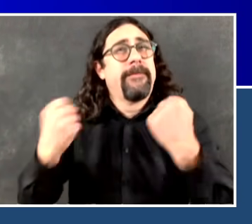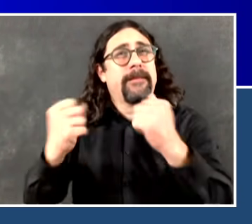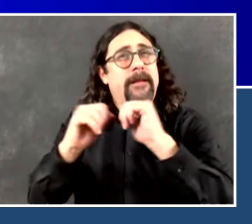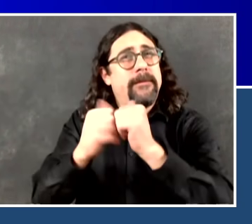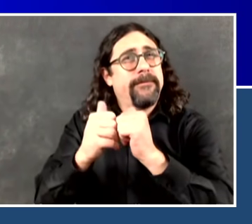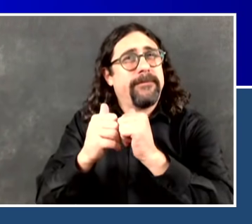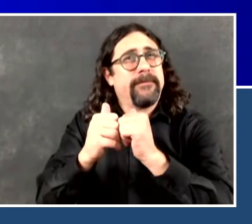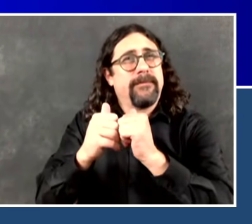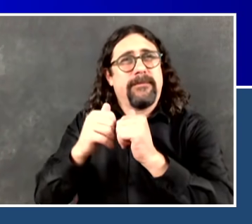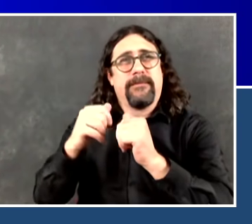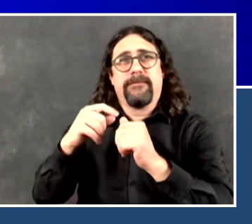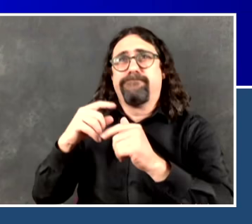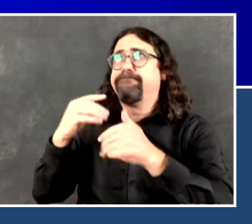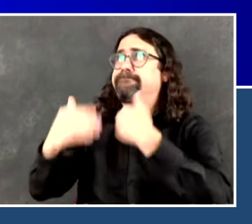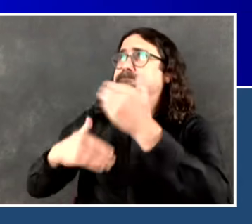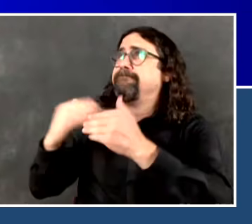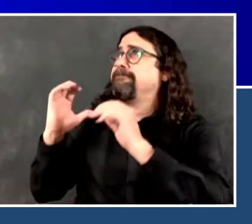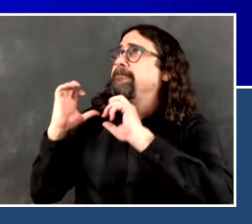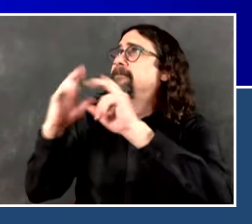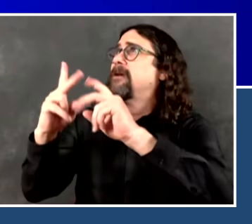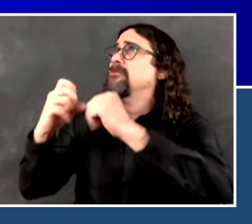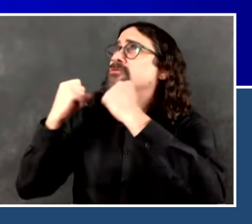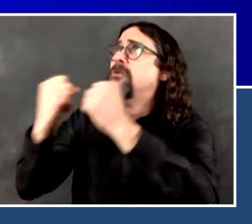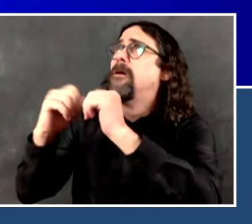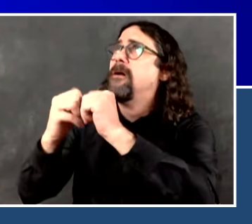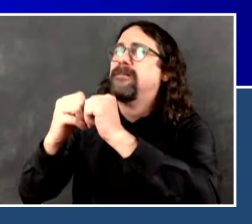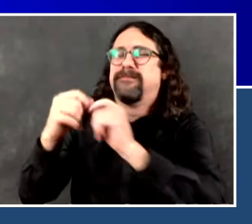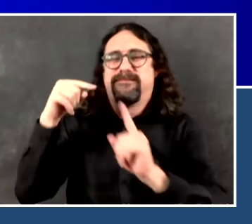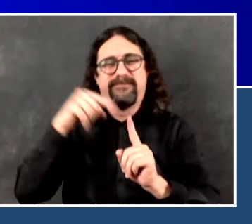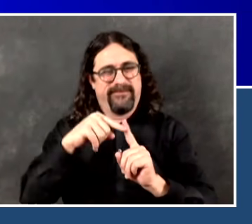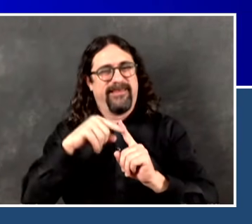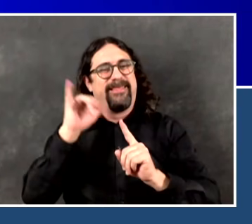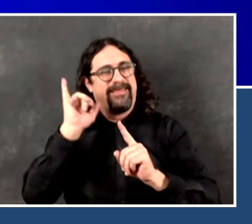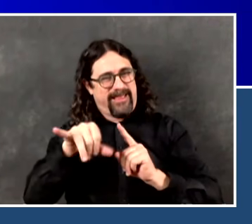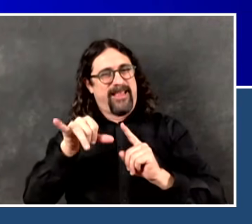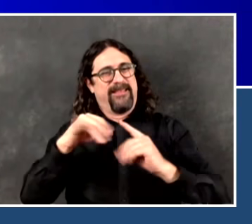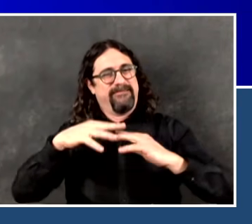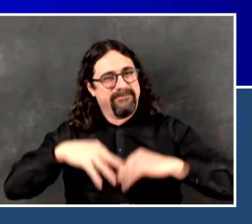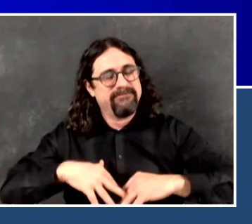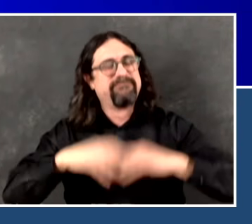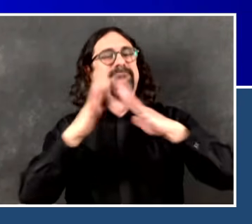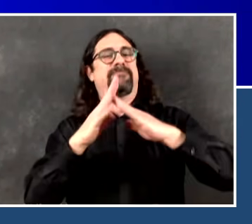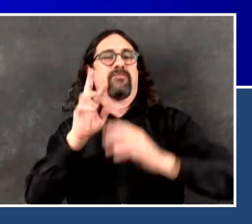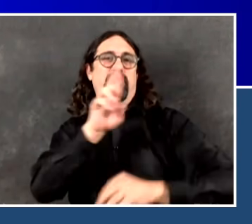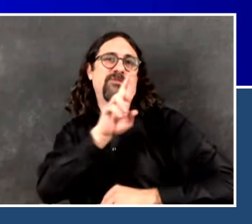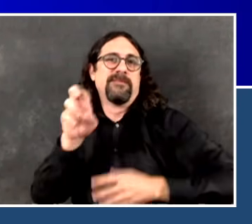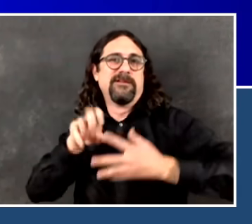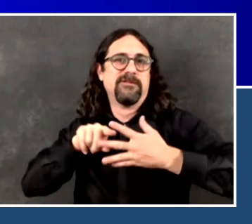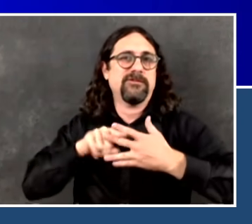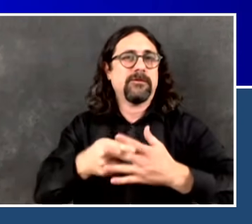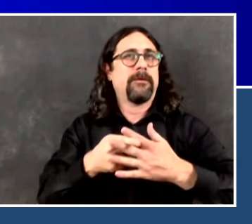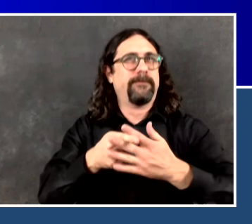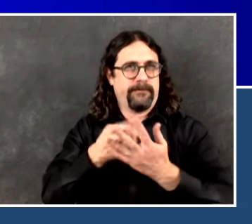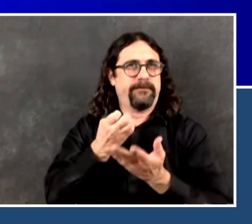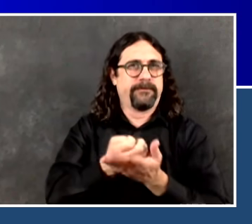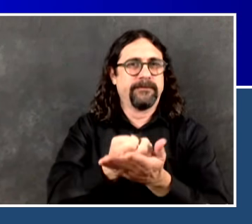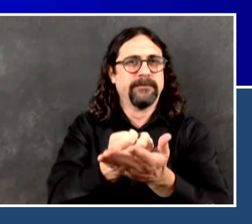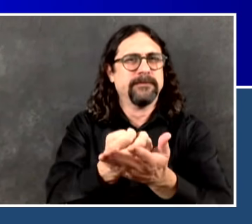ALL TAKINGH TOSE STEPS BACK. WE WALA,YS IN THAT ROAD TO RECOVERY, THINK ABOUT THOSE FOUR BASICS I'VE BEEN TALKING ABOUT